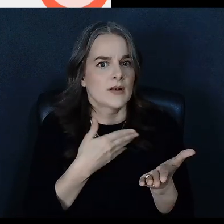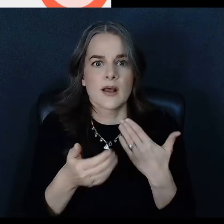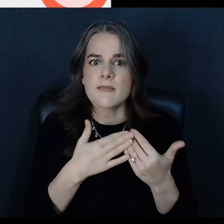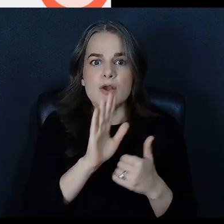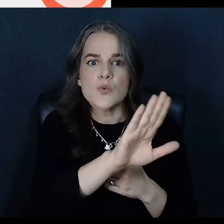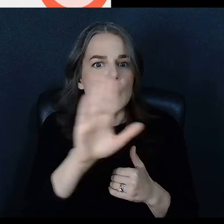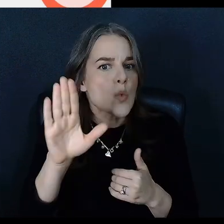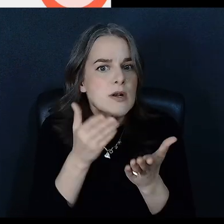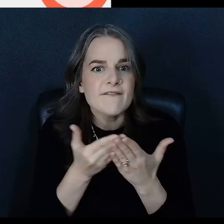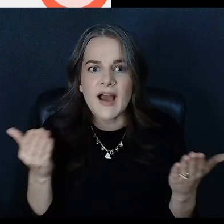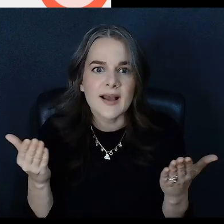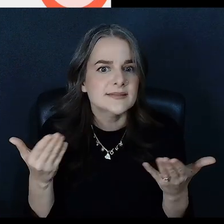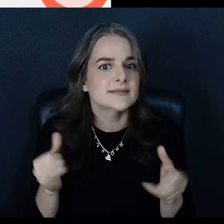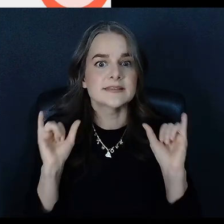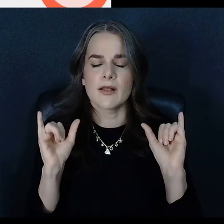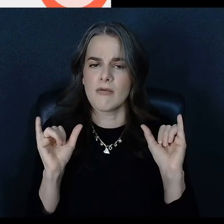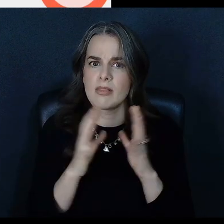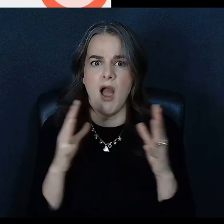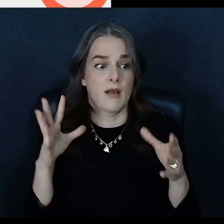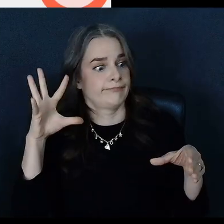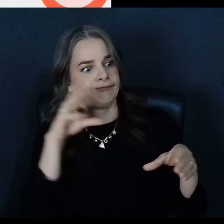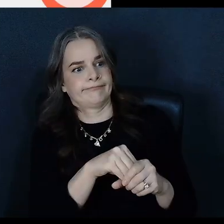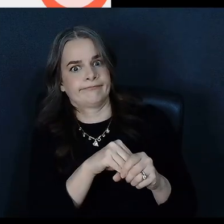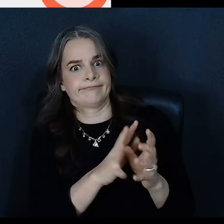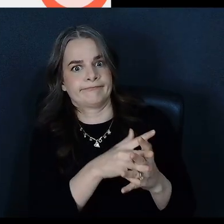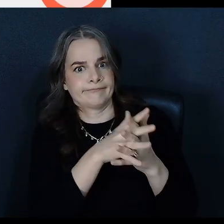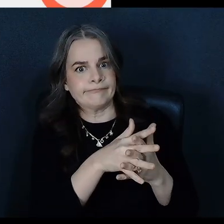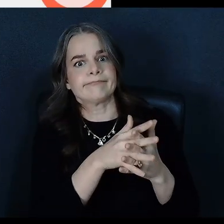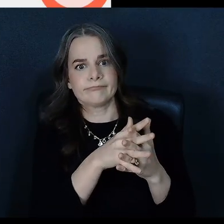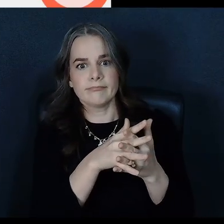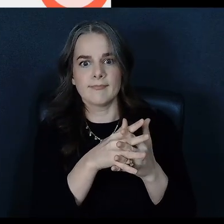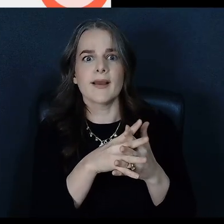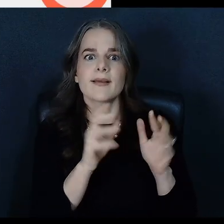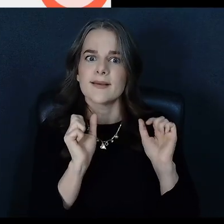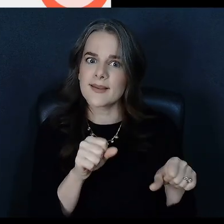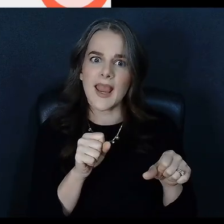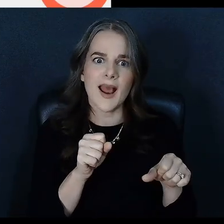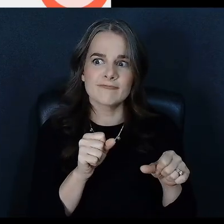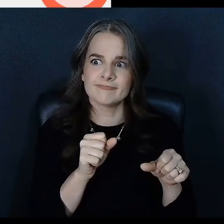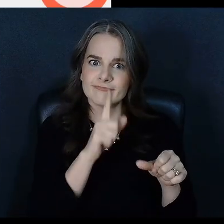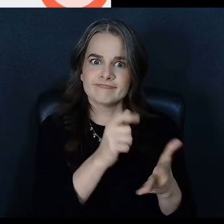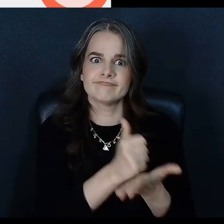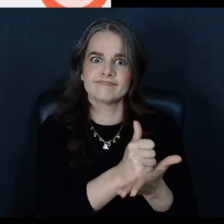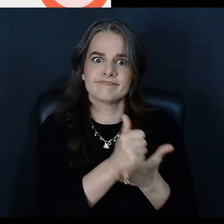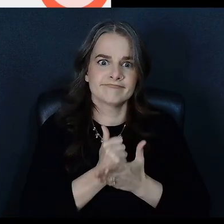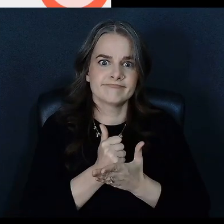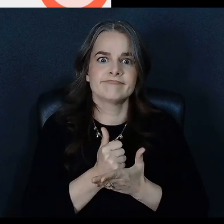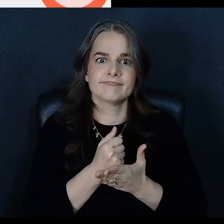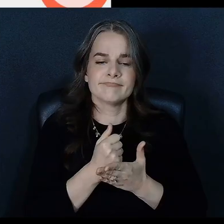and can go a long way to providing an assistive technology support for a person to use in order